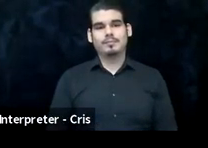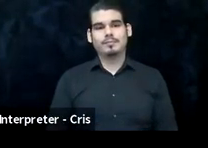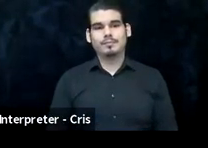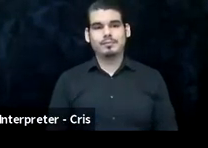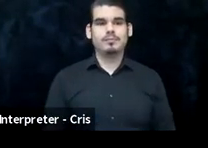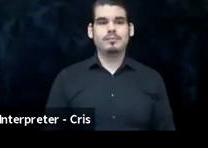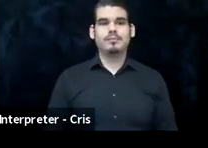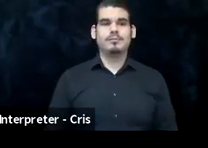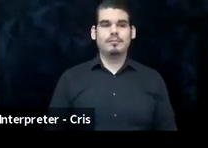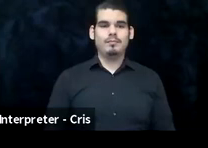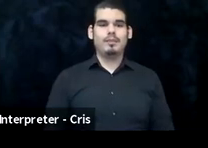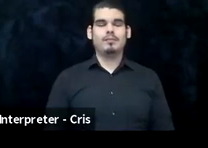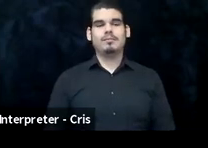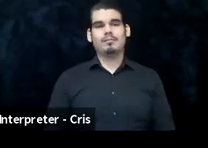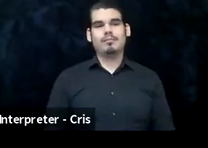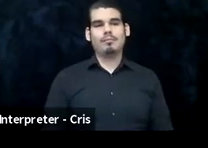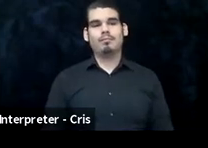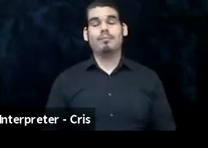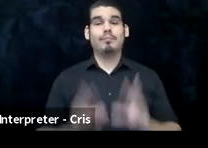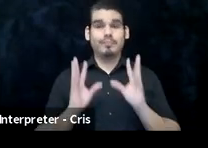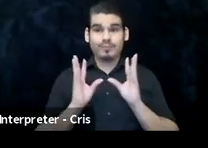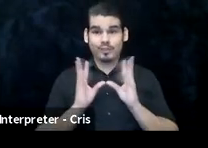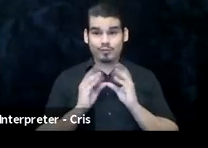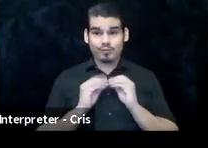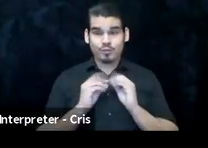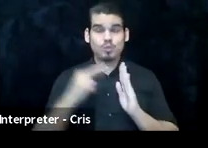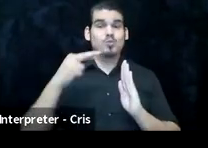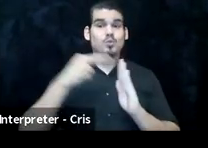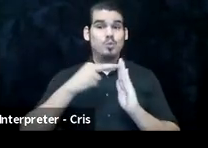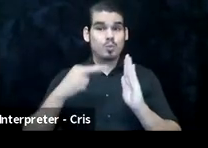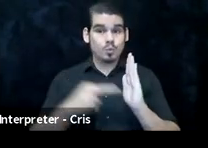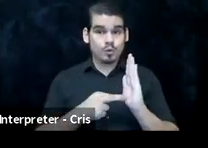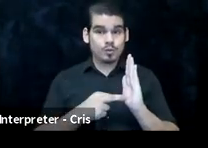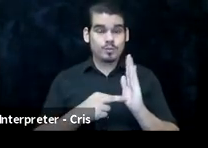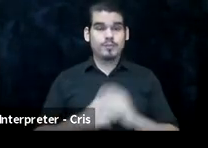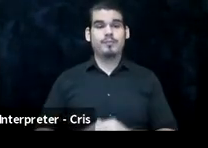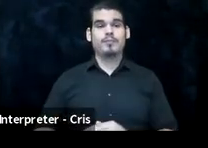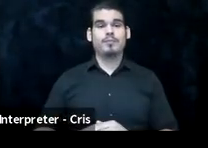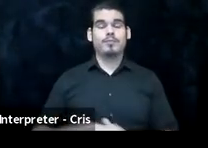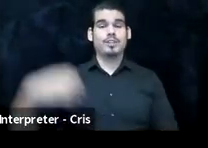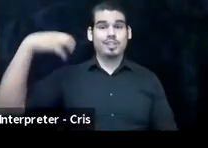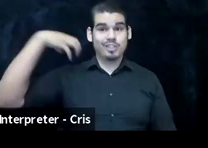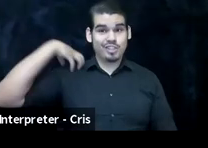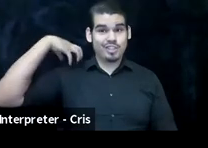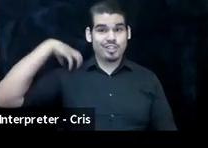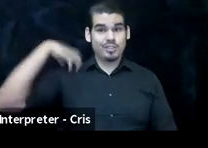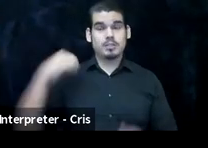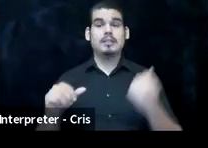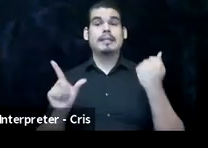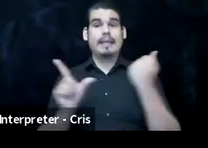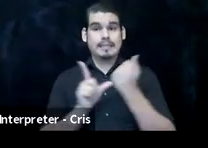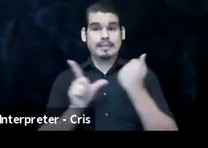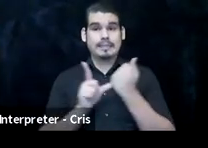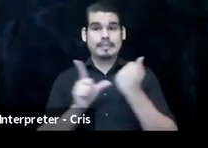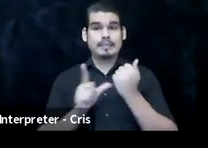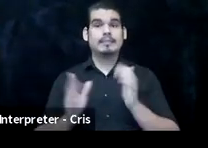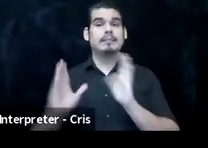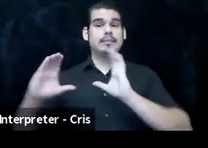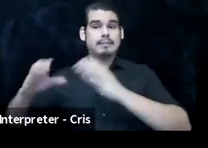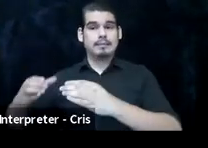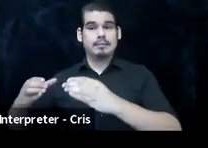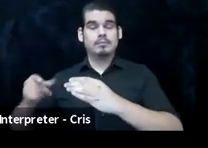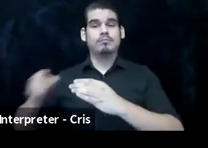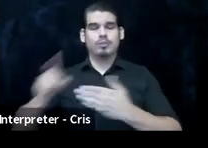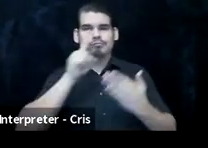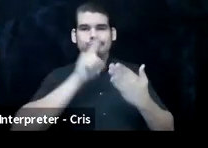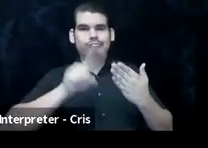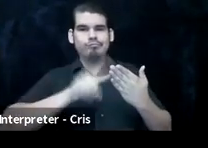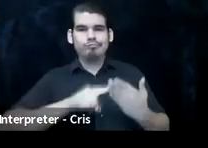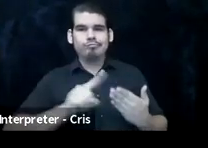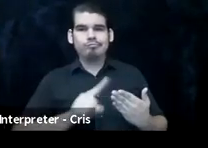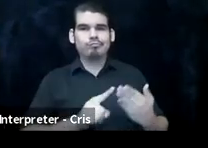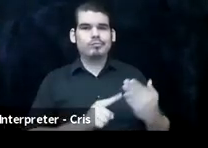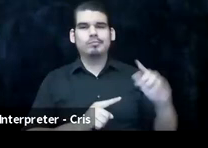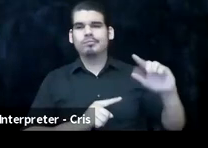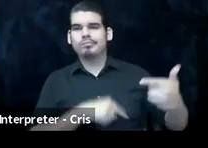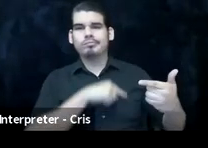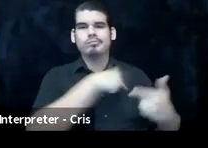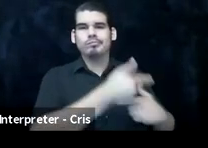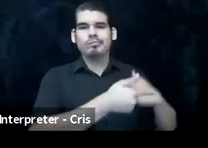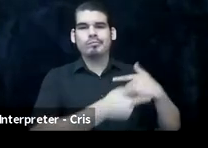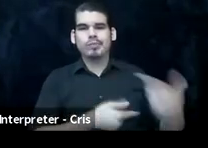Katherine Squire: Right continuing on with our Convention rules, the chairs assistant assistance will be keeping track of who is next um you'll have that information when it goes out with the agenda, so all those names will be specified.